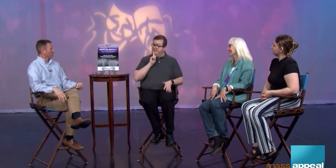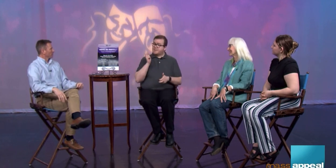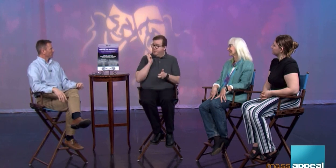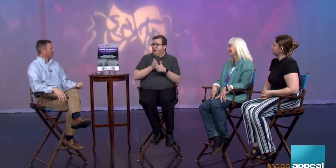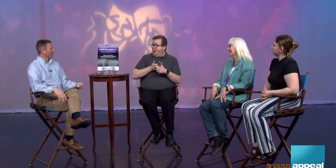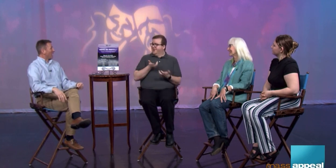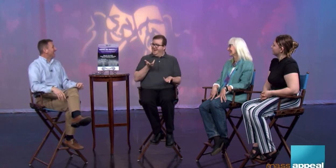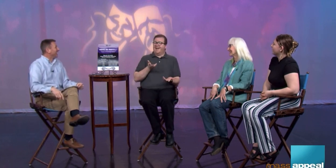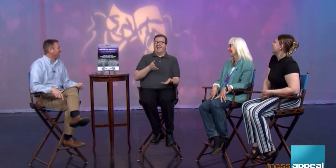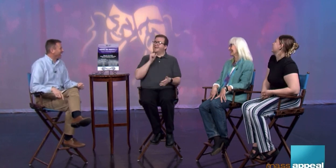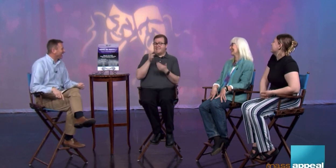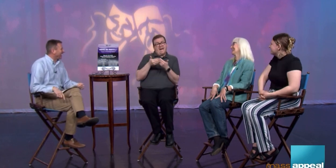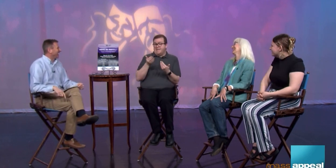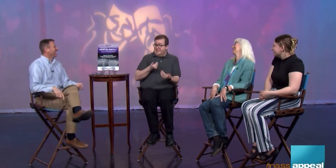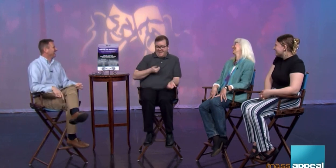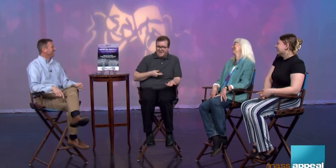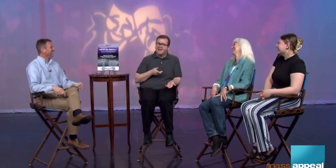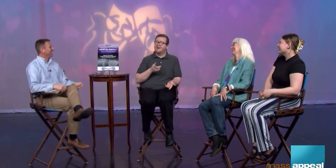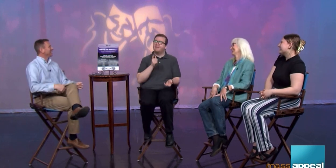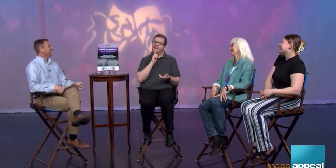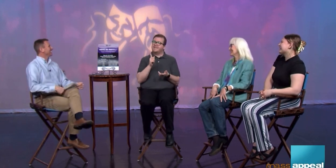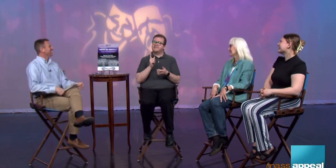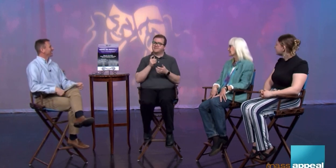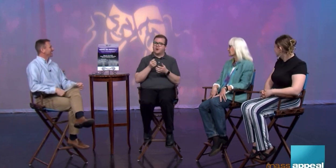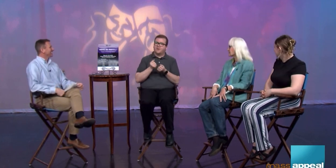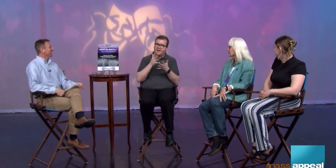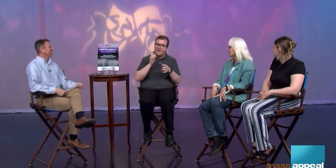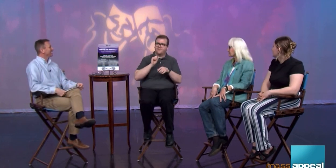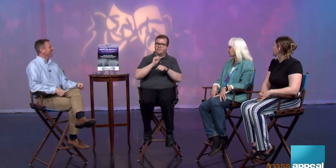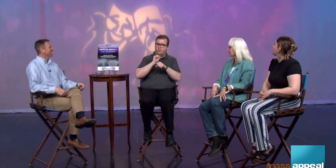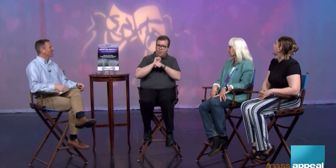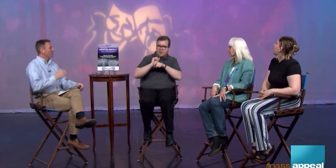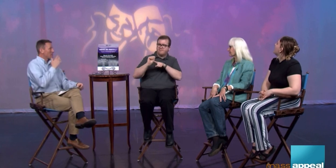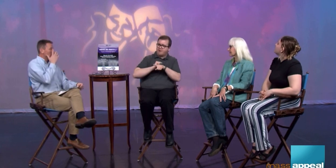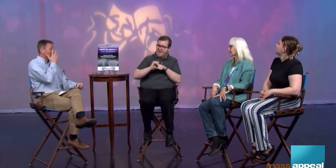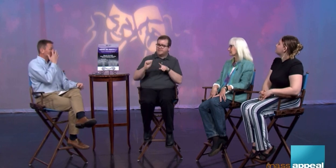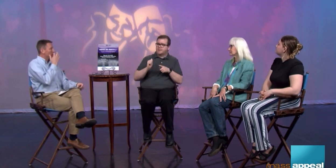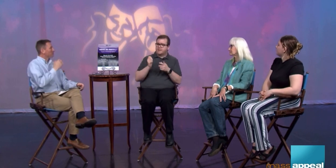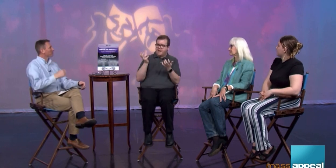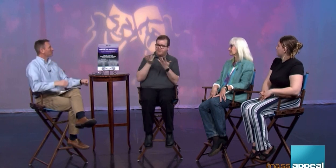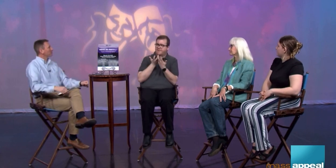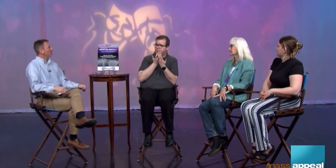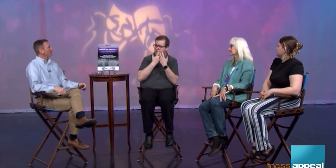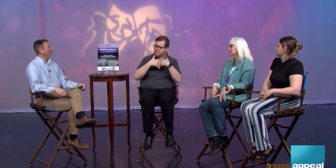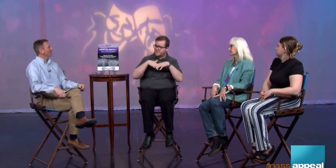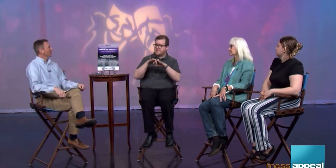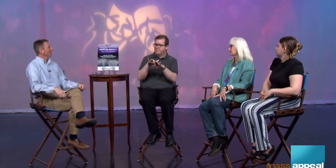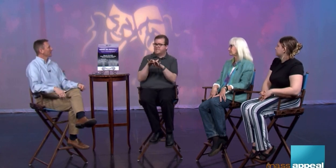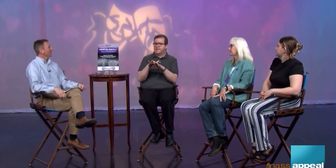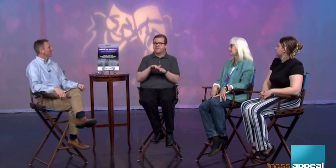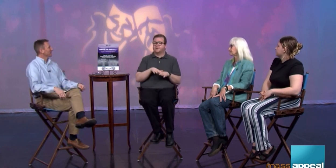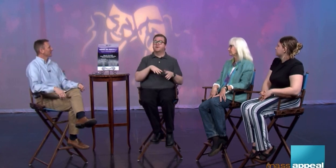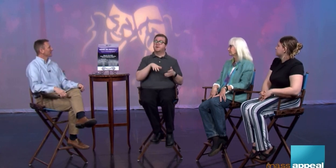It's pretty hard, but you know, with a lot of work and practice everything will come together